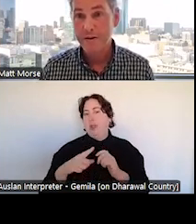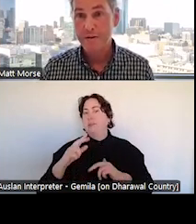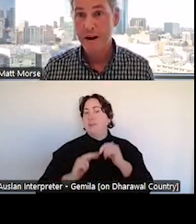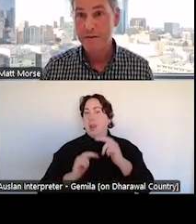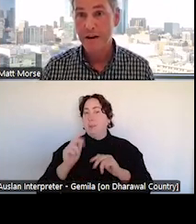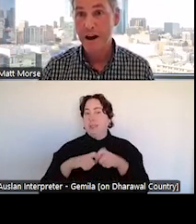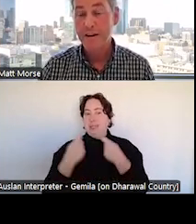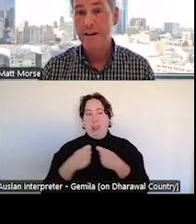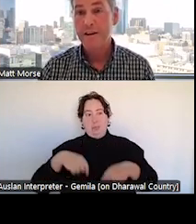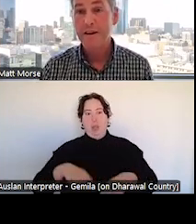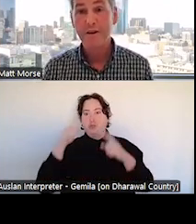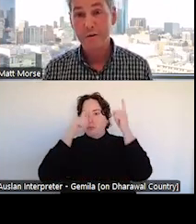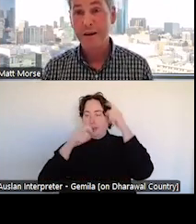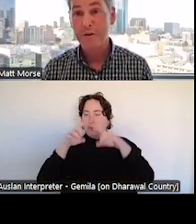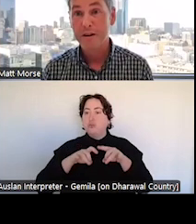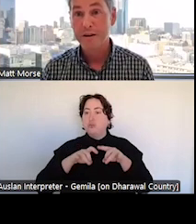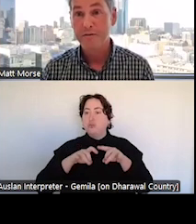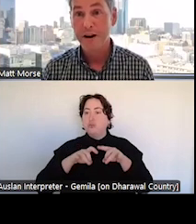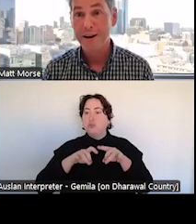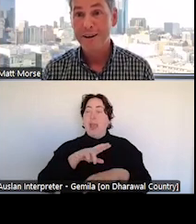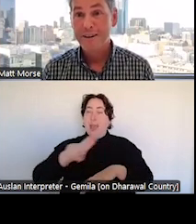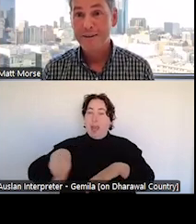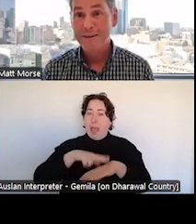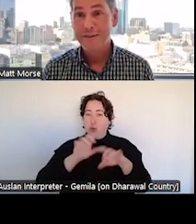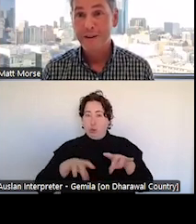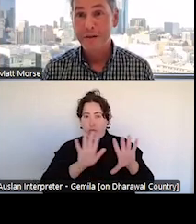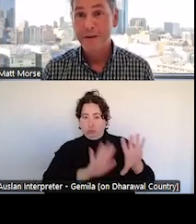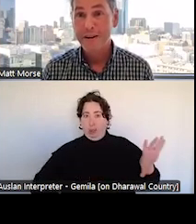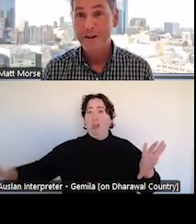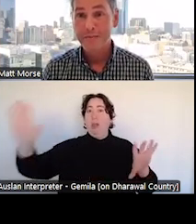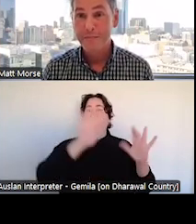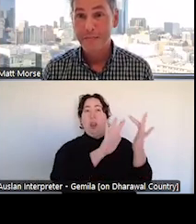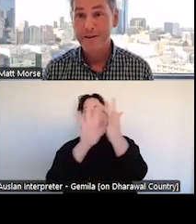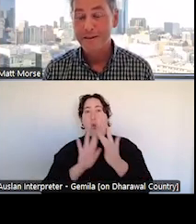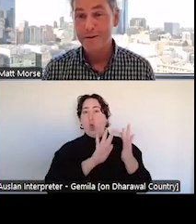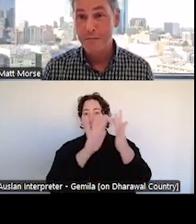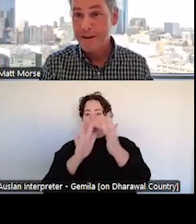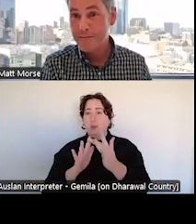we do have a national network of development and partnership estate managers and you are about to